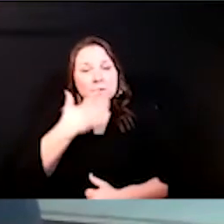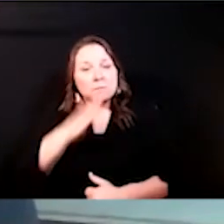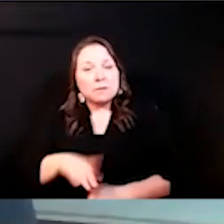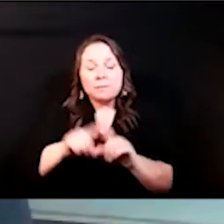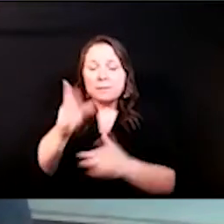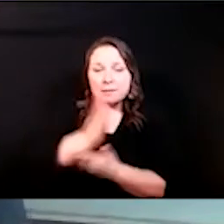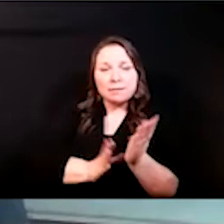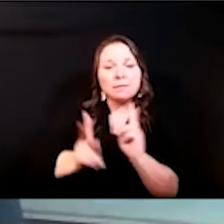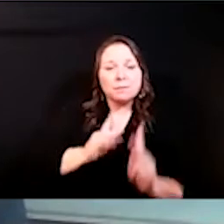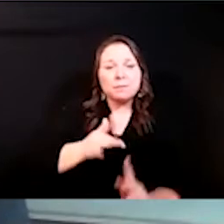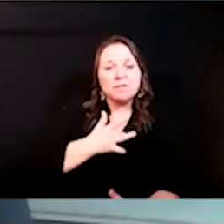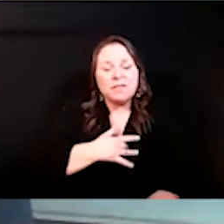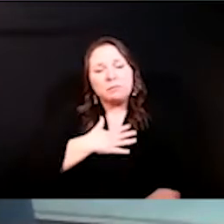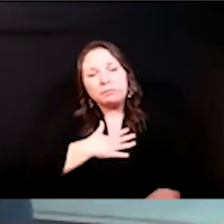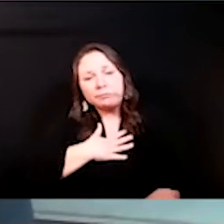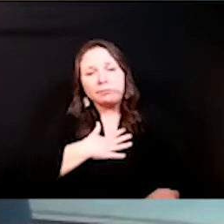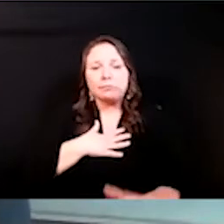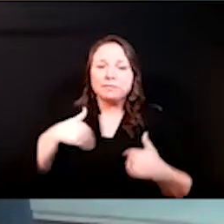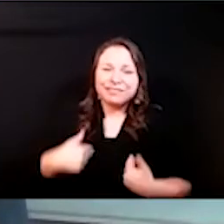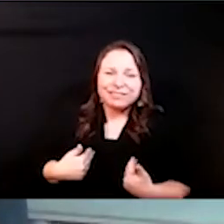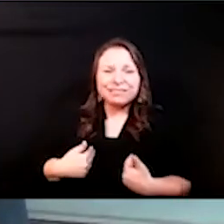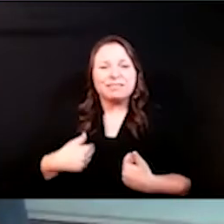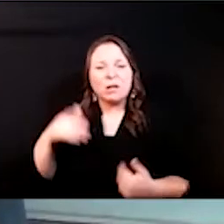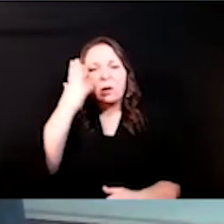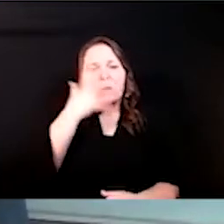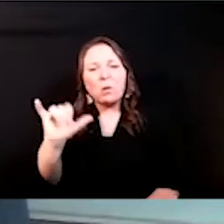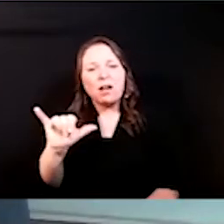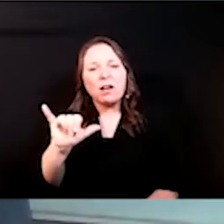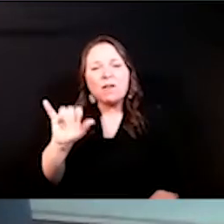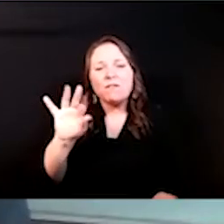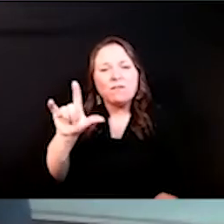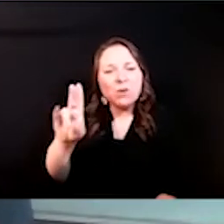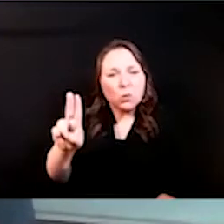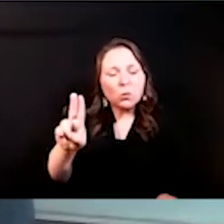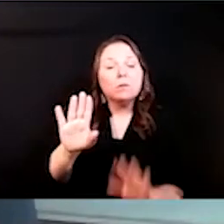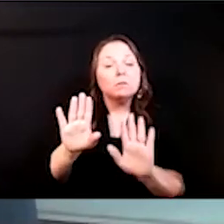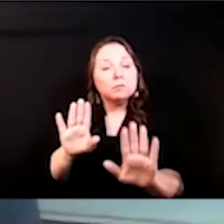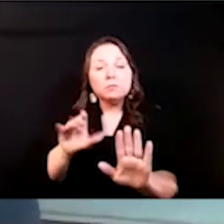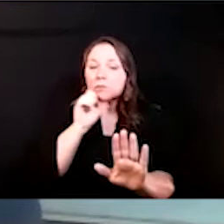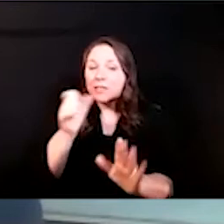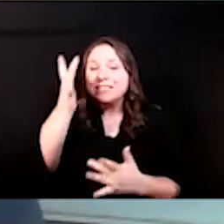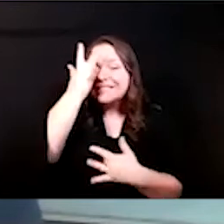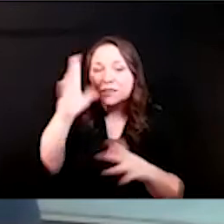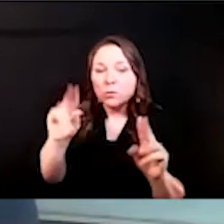DOES, BUT SOME PEOPLE ARE EXPERIENCING THESE KINDS OF LIKE FLU-LIKE SYMPTOMS, IT'S NOT THAT YOU'RE SICK, IT'S